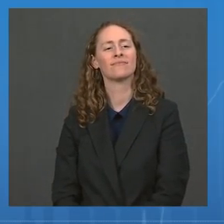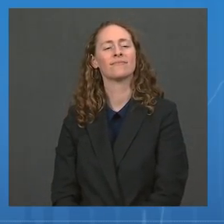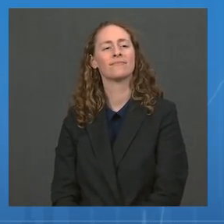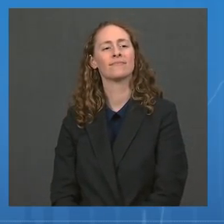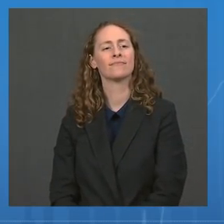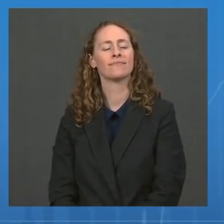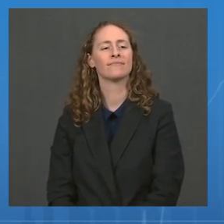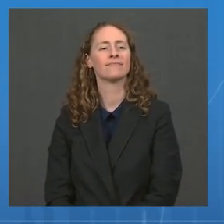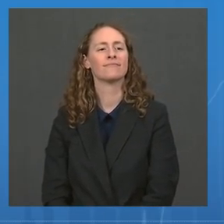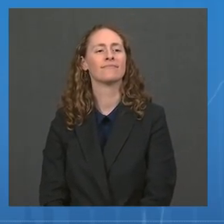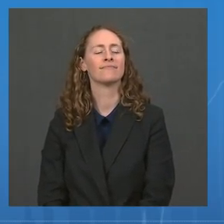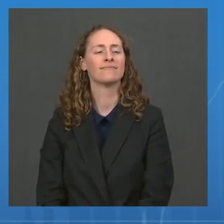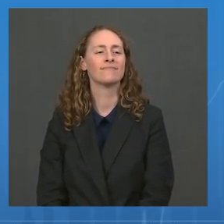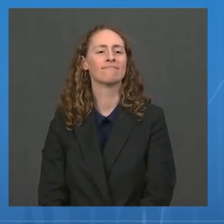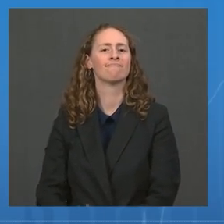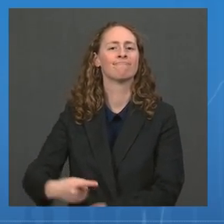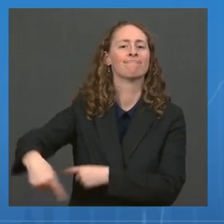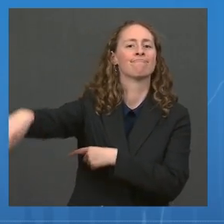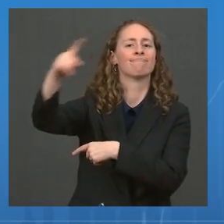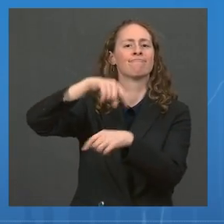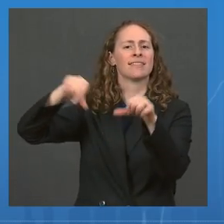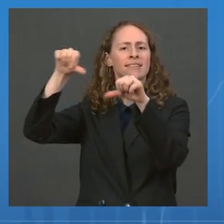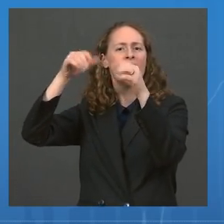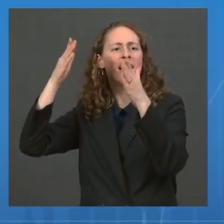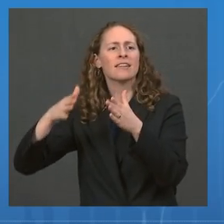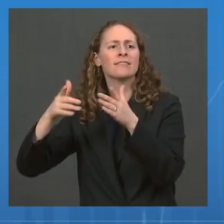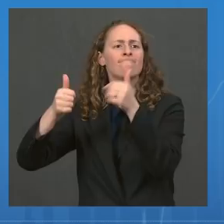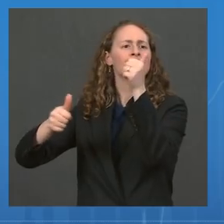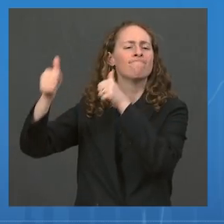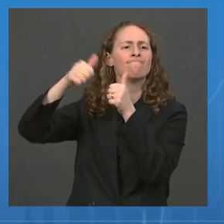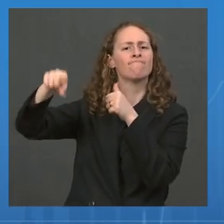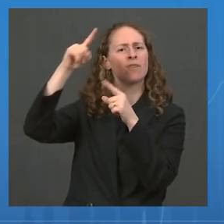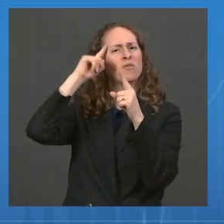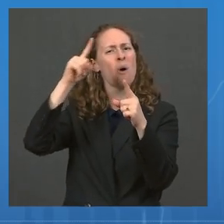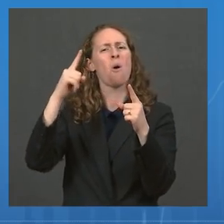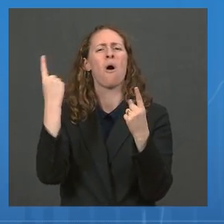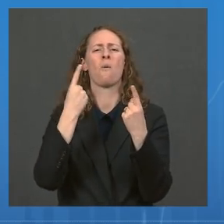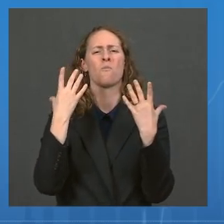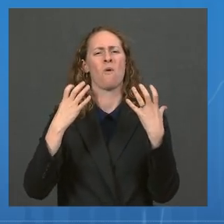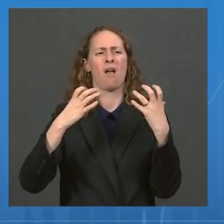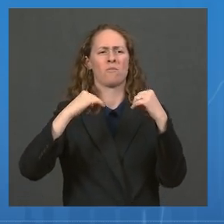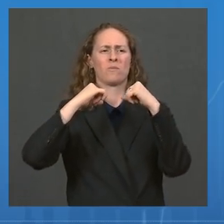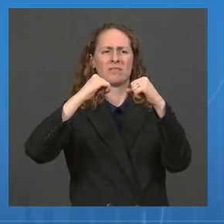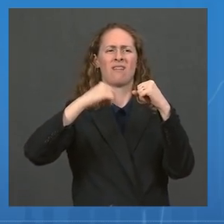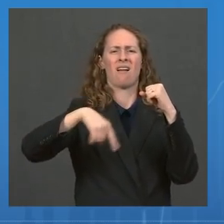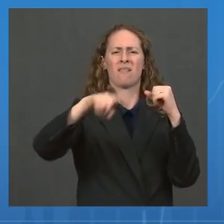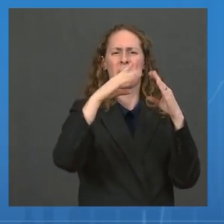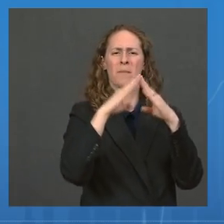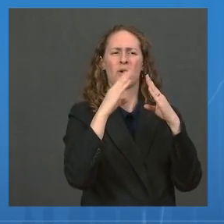and has always been to protect the American people from COVID-19 and its many consequences for our health.